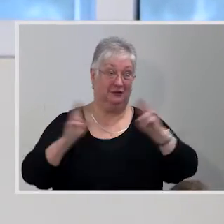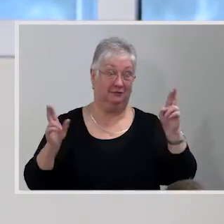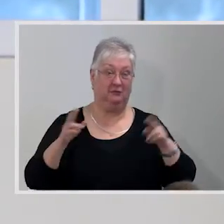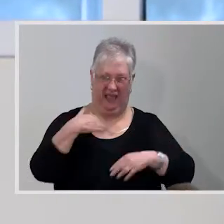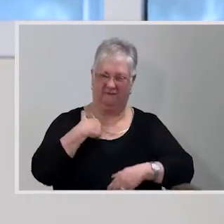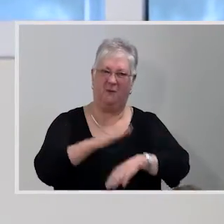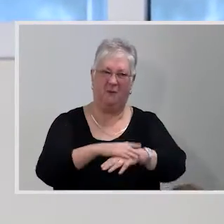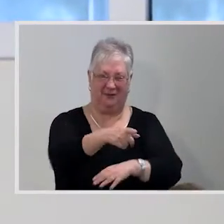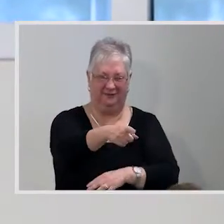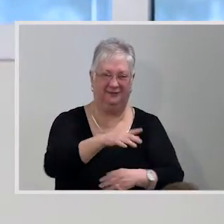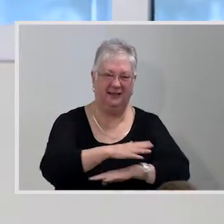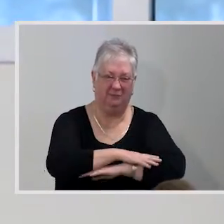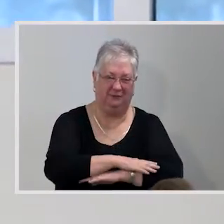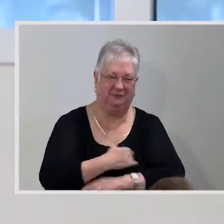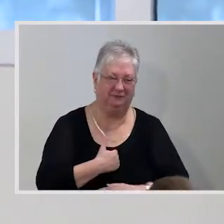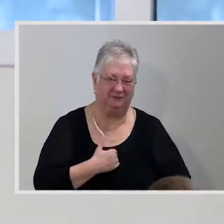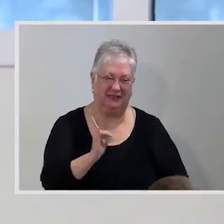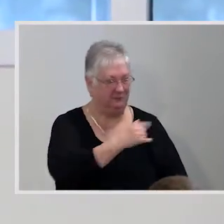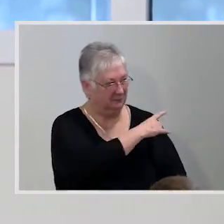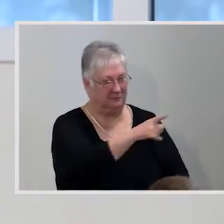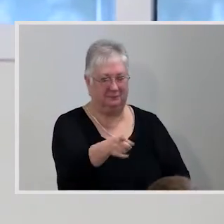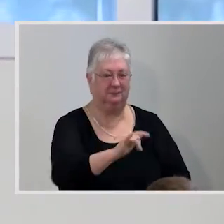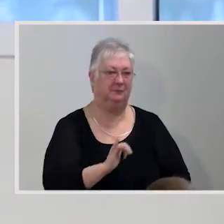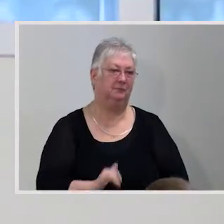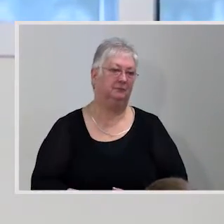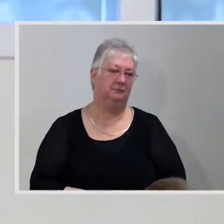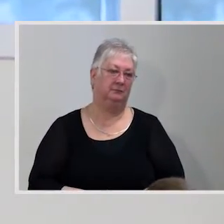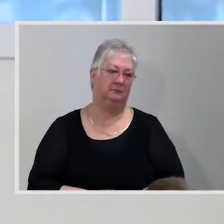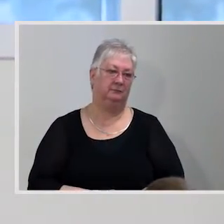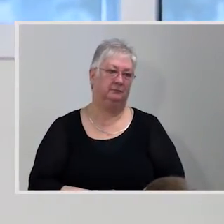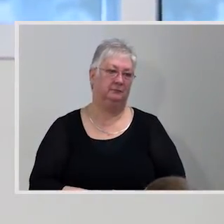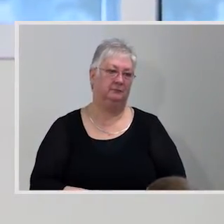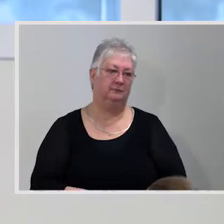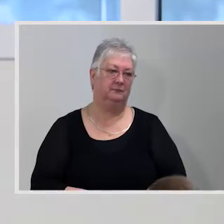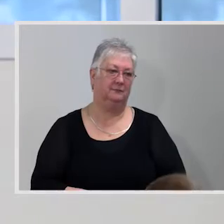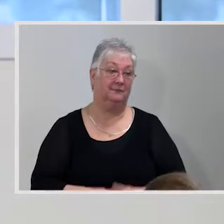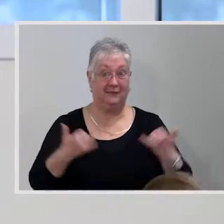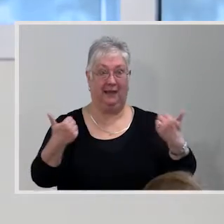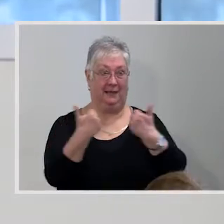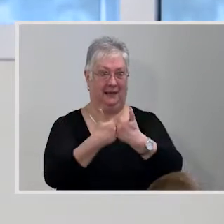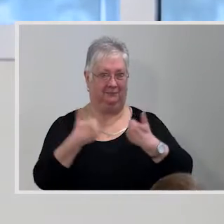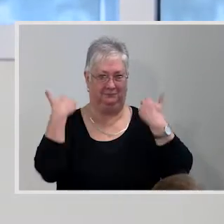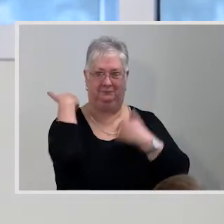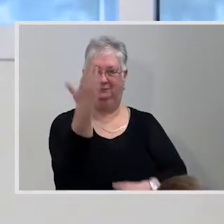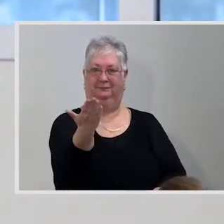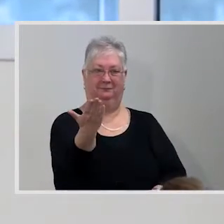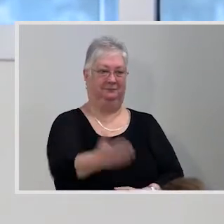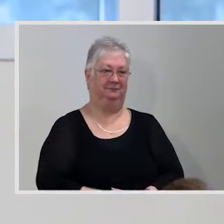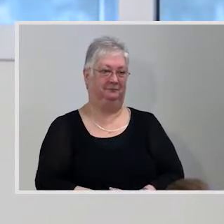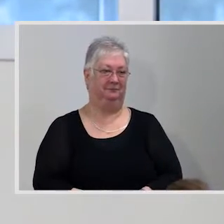WHAT WE REALLY NEED YOU TO DO RIGHT NOW IS GO AHEAD AND TAKE OUT YOUR GAME SO YOU ALL HAVE THIS IN FRONT OF YOU.